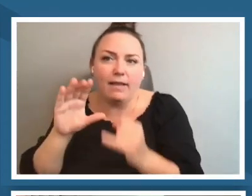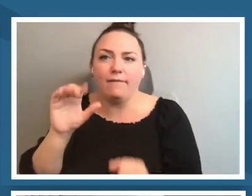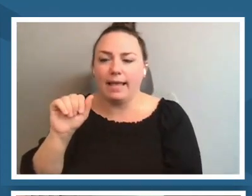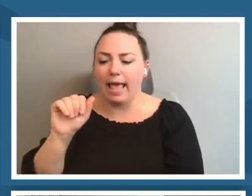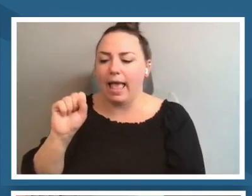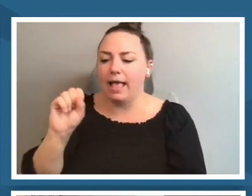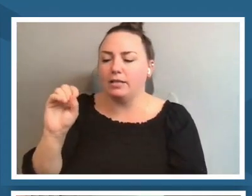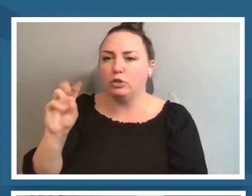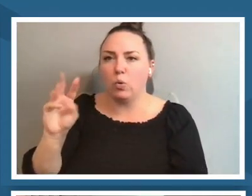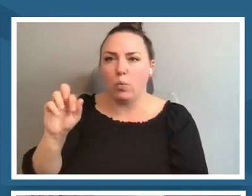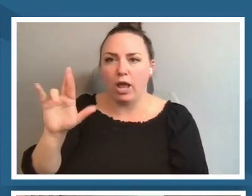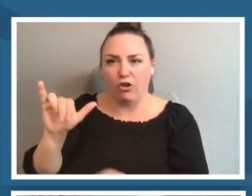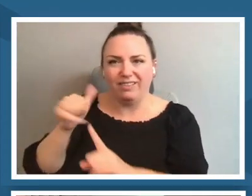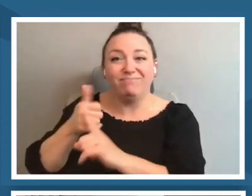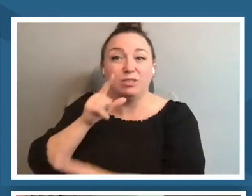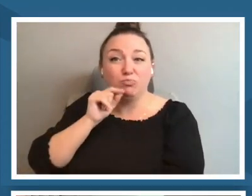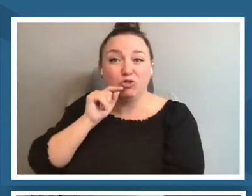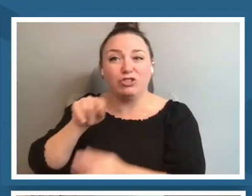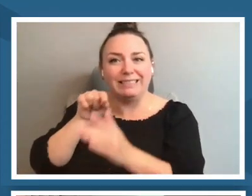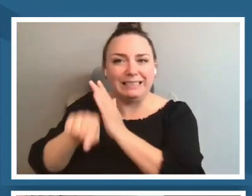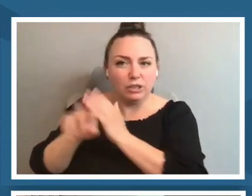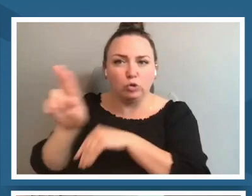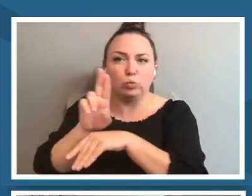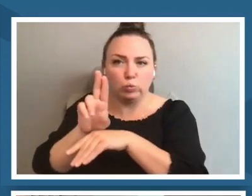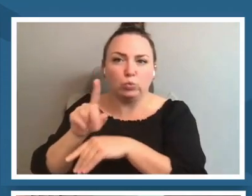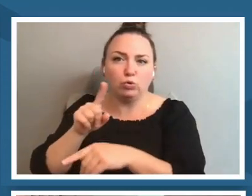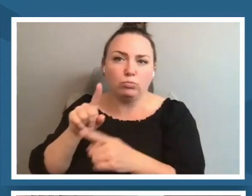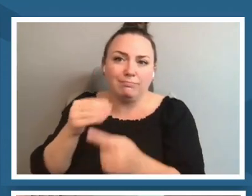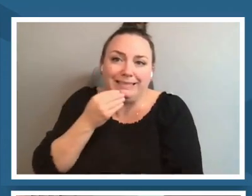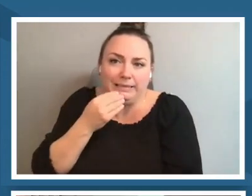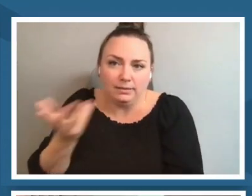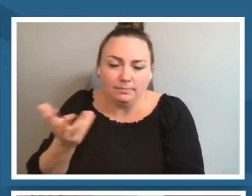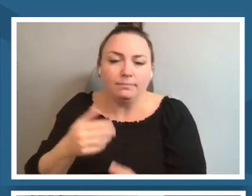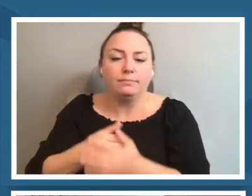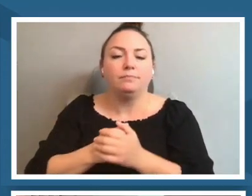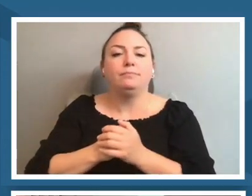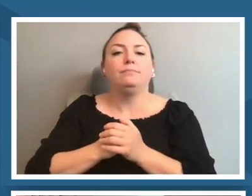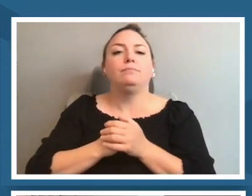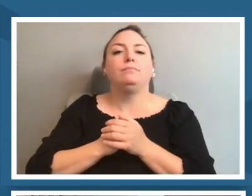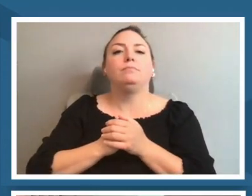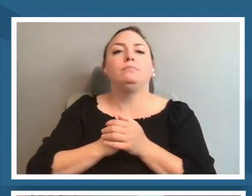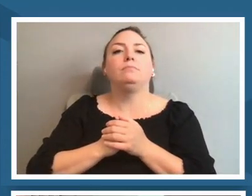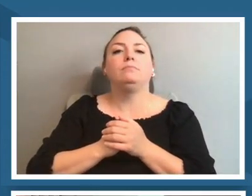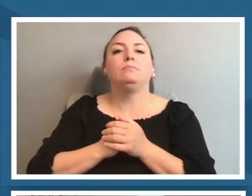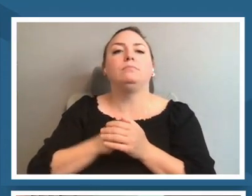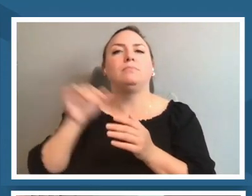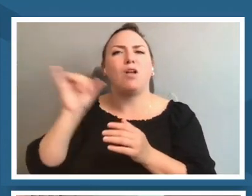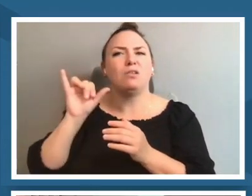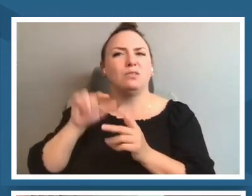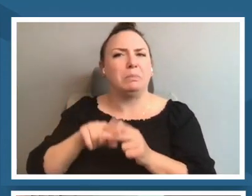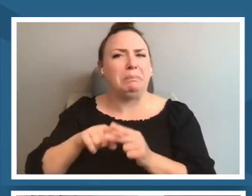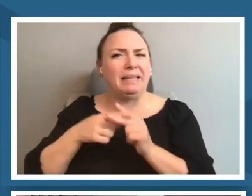killed for food but then it also is a beginning of sorts